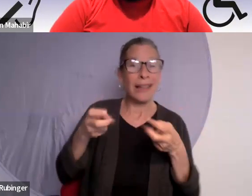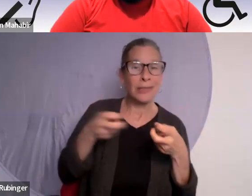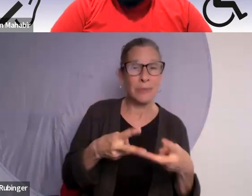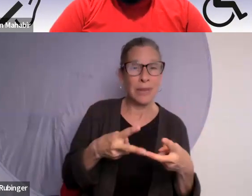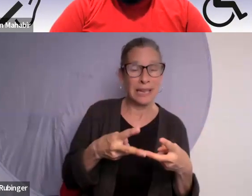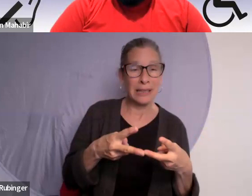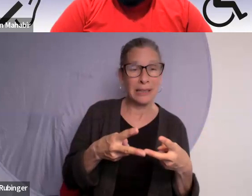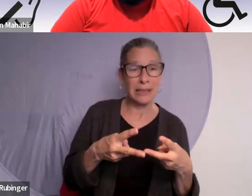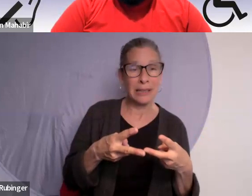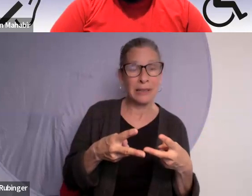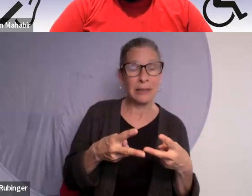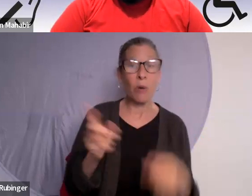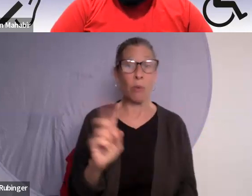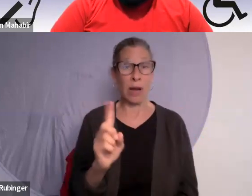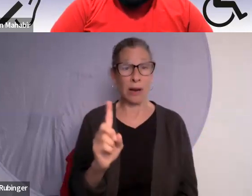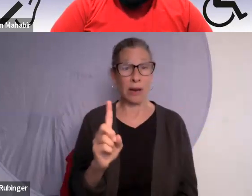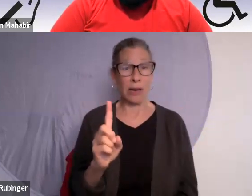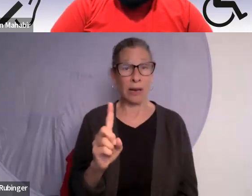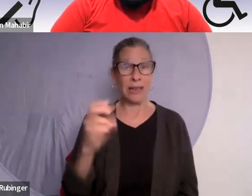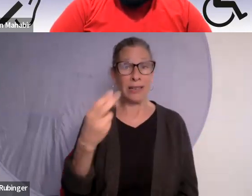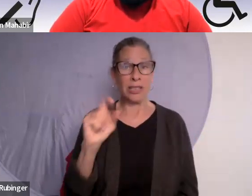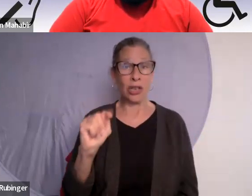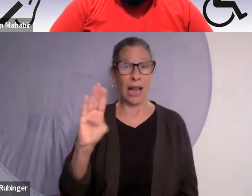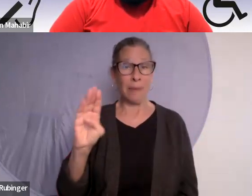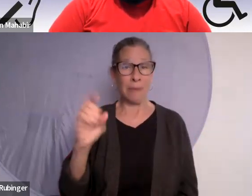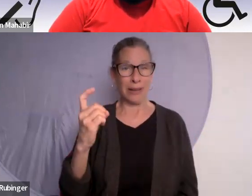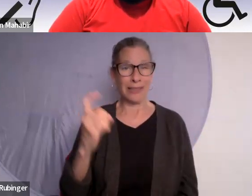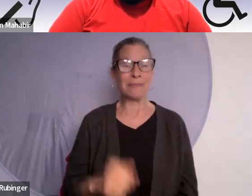may submit that information into the chat. And lastly, if you're